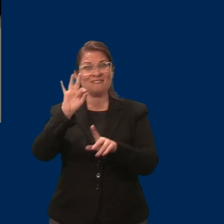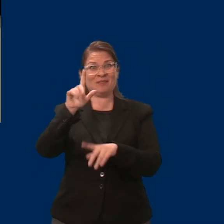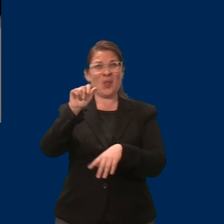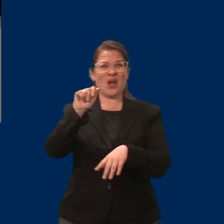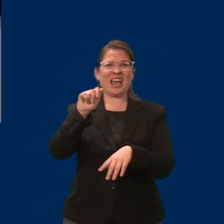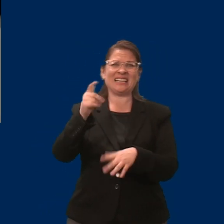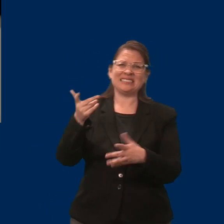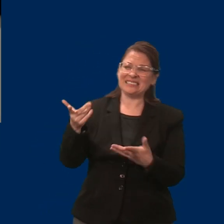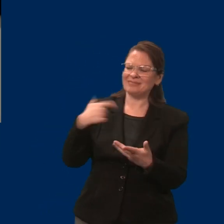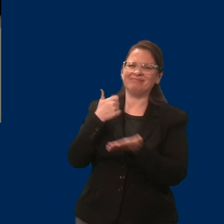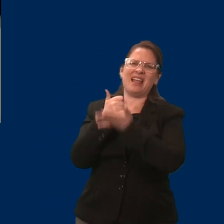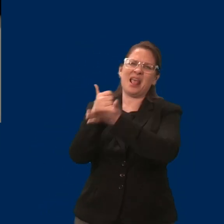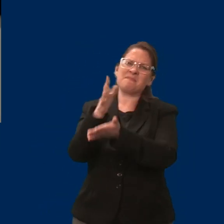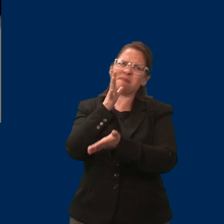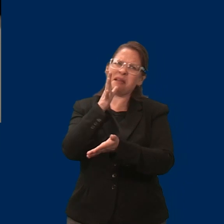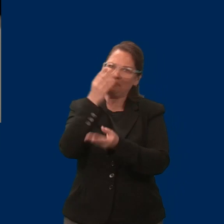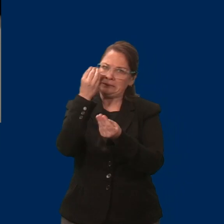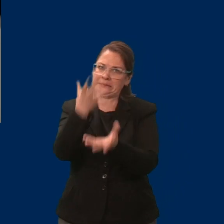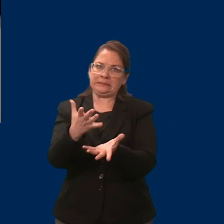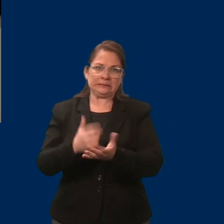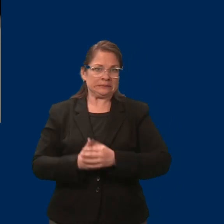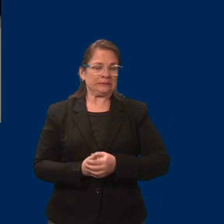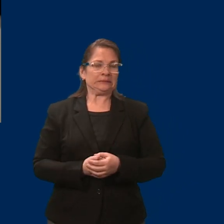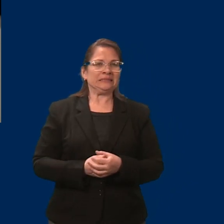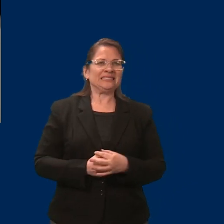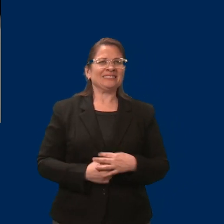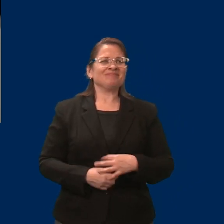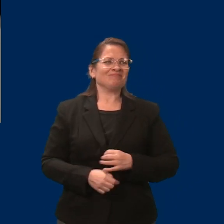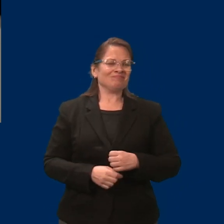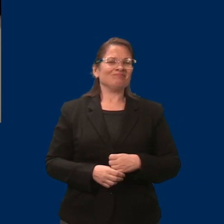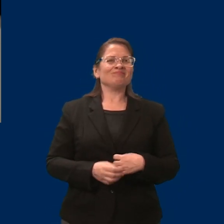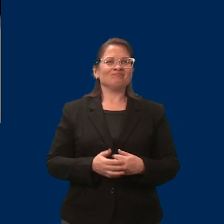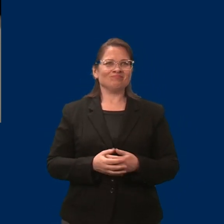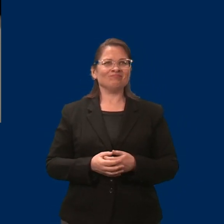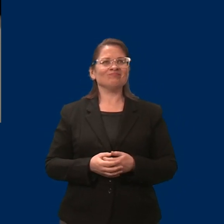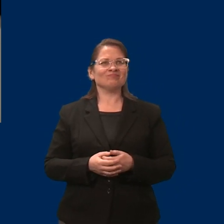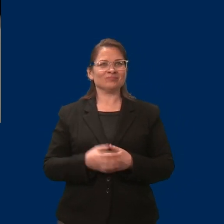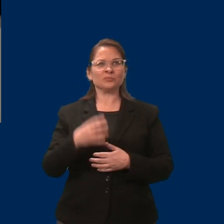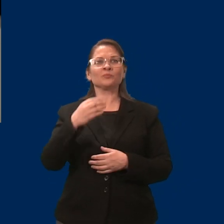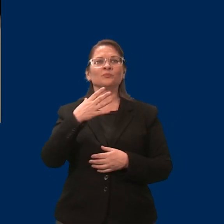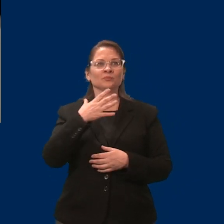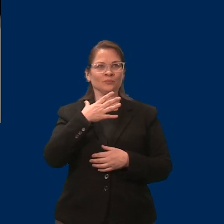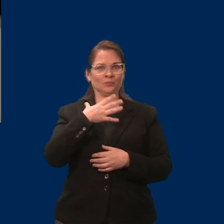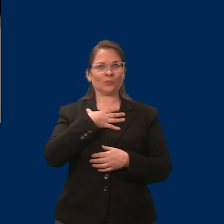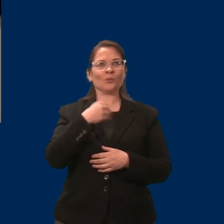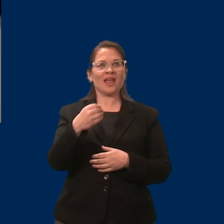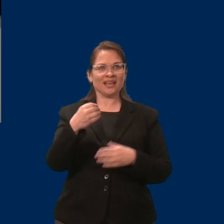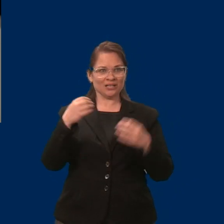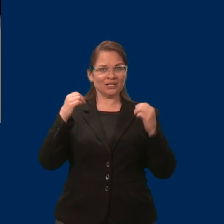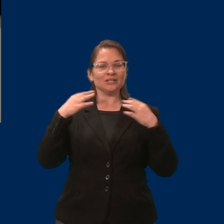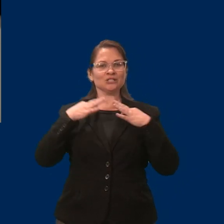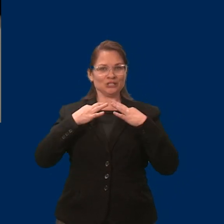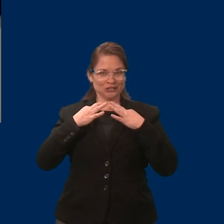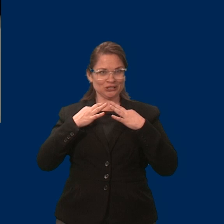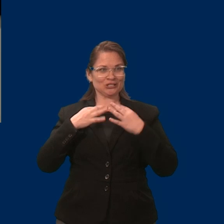Then I'm here wearing a white shirt and--anyway. Pretty good sheet rocker.